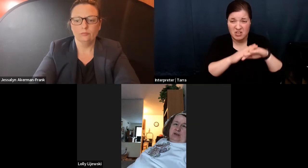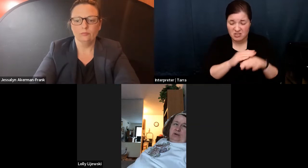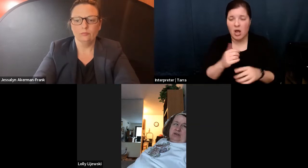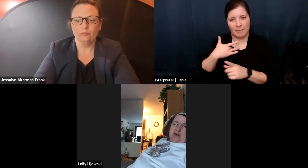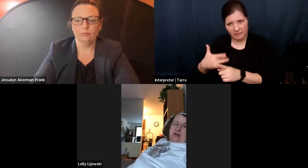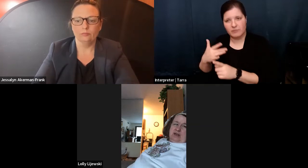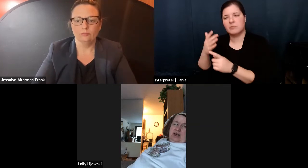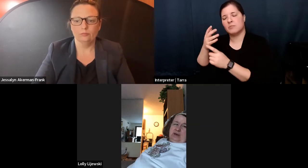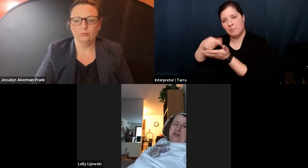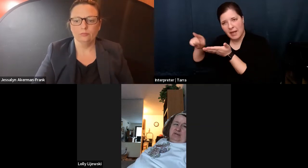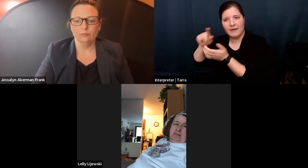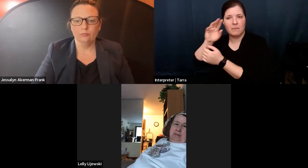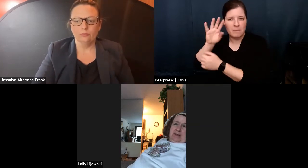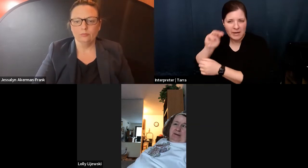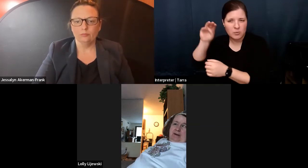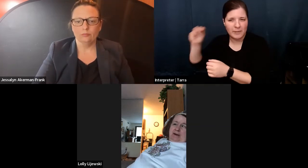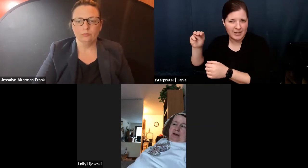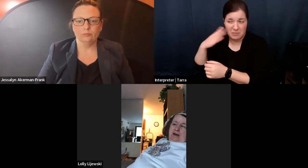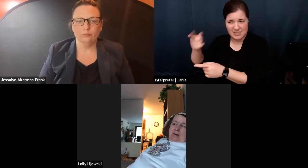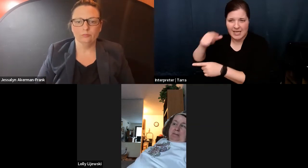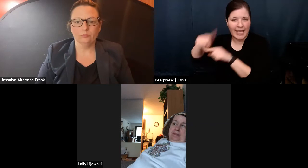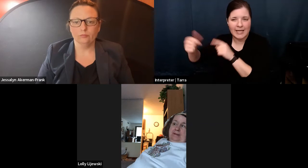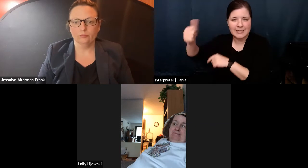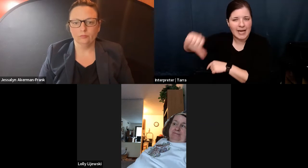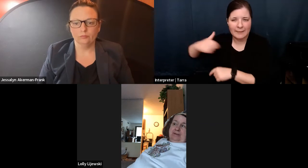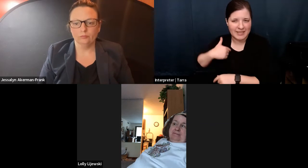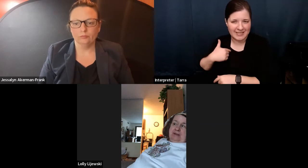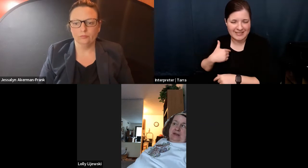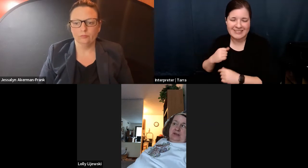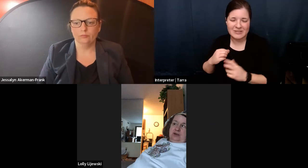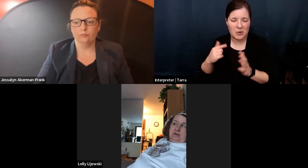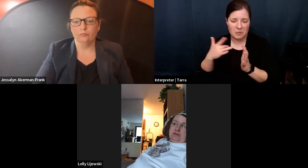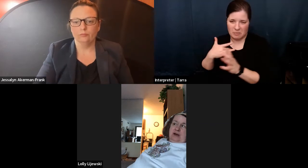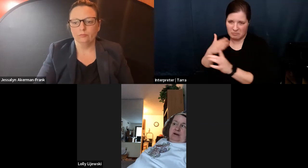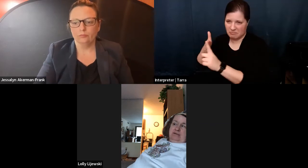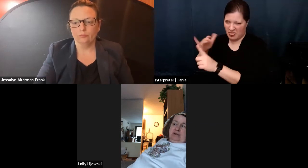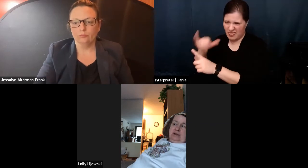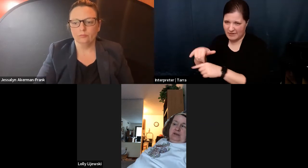And over the pandemic I learned that that stress was just something I didn't want to have to deal with so